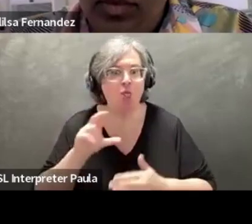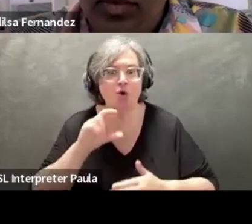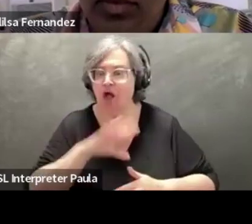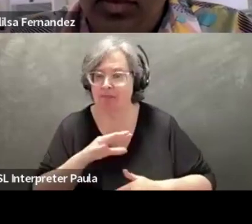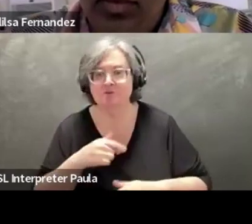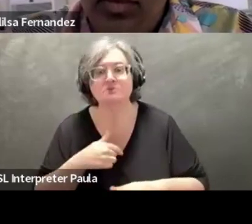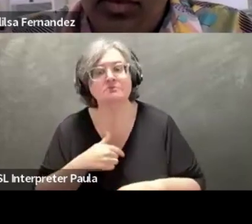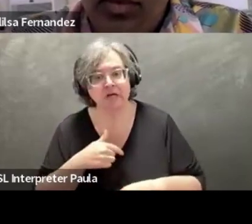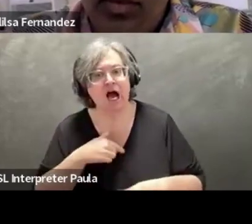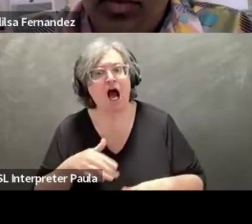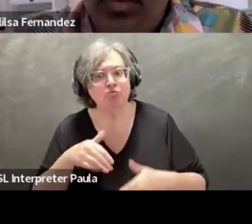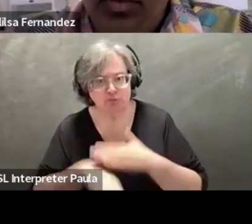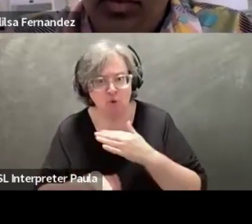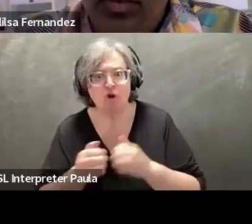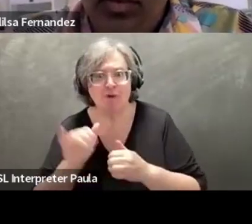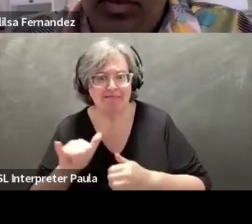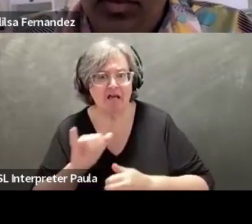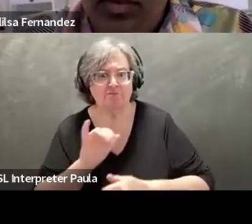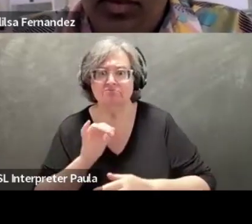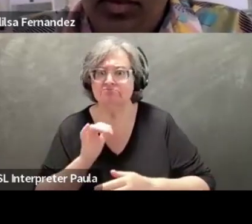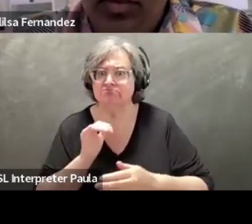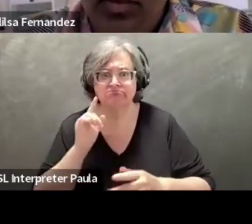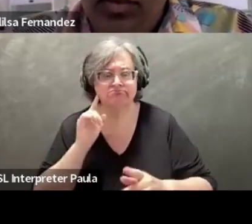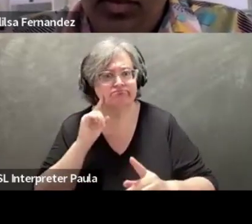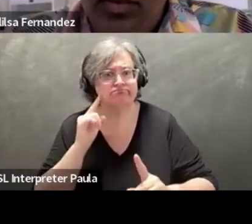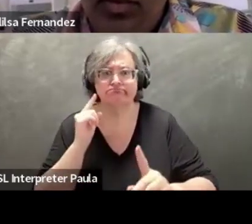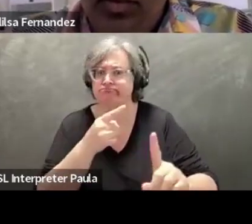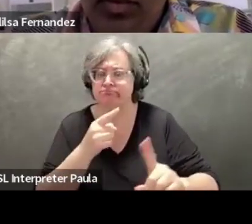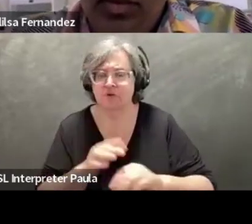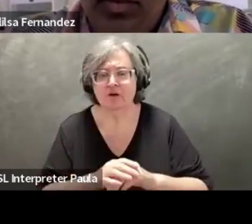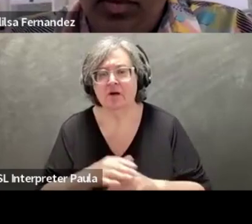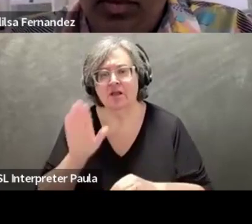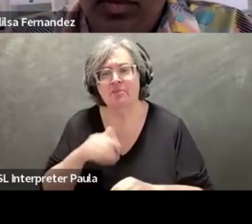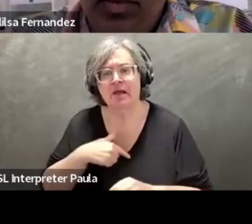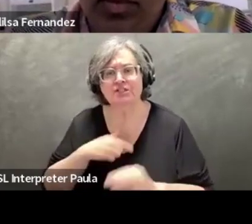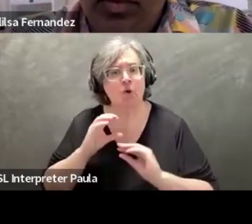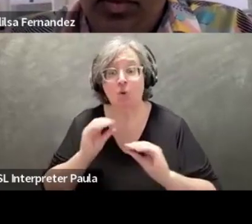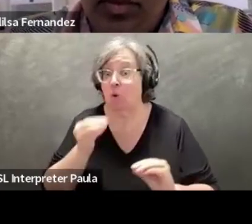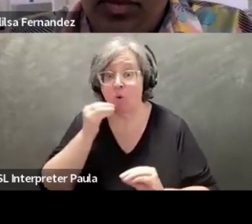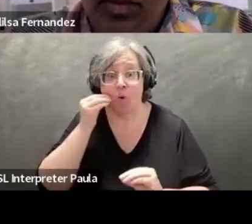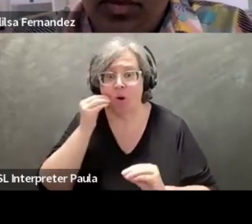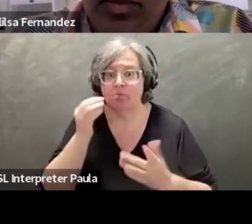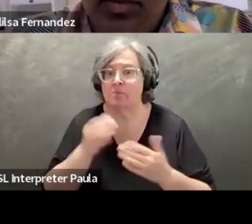the past version of myself that was homeless, that didn't, you know, take his meds, or didn't know that there was meds